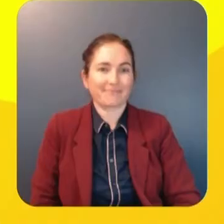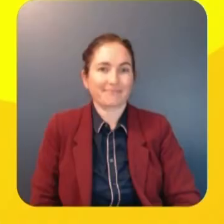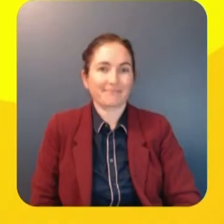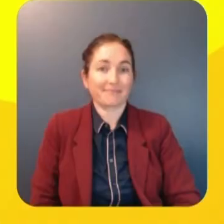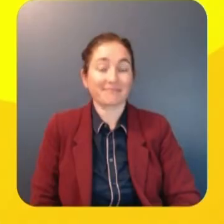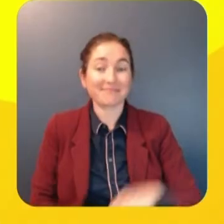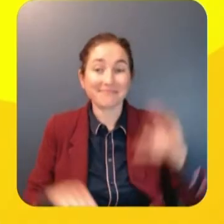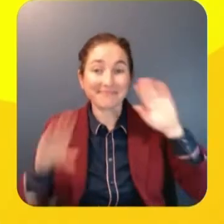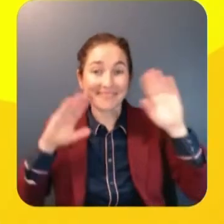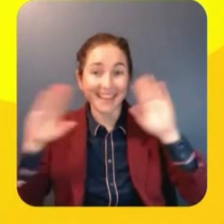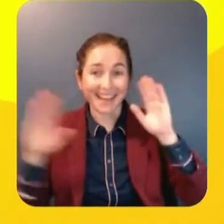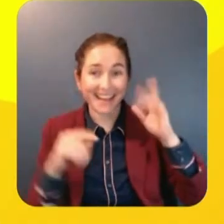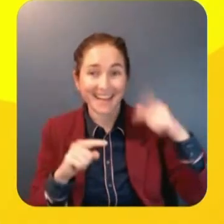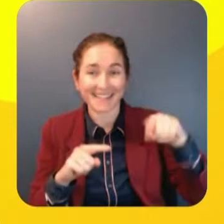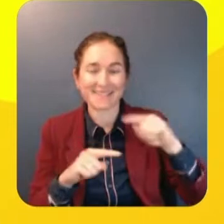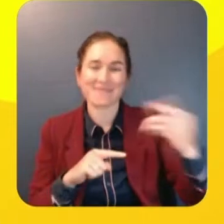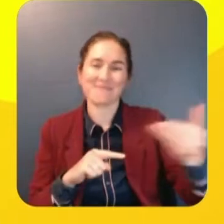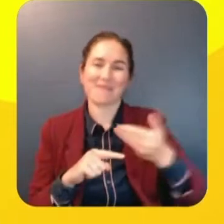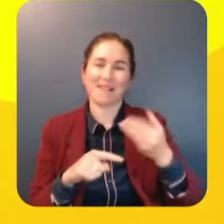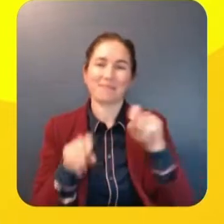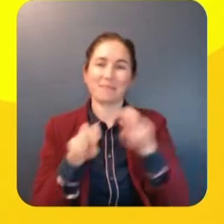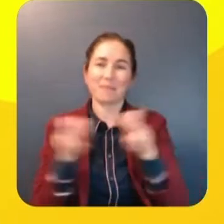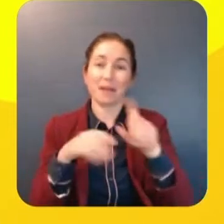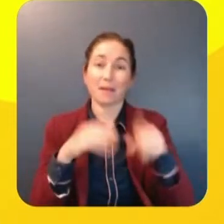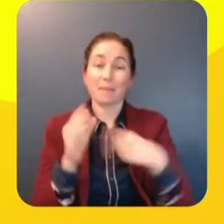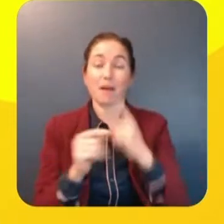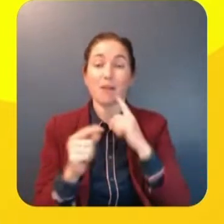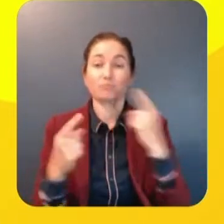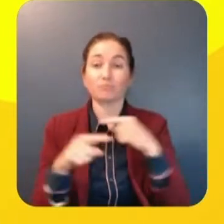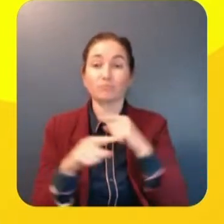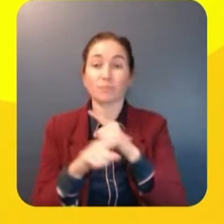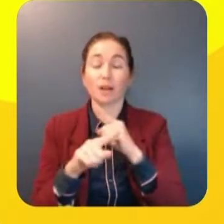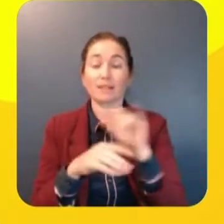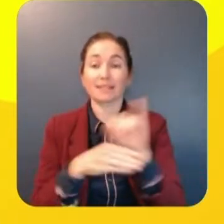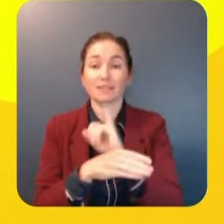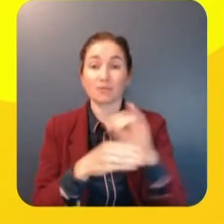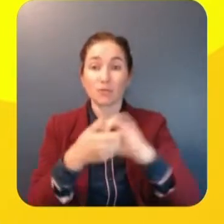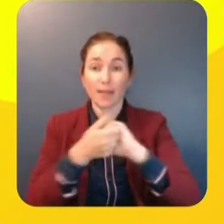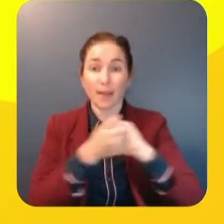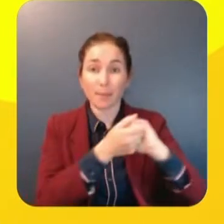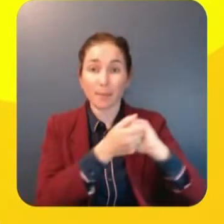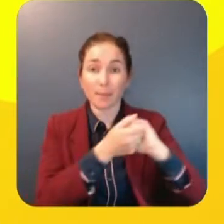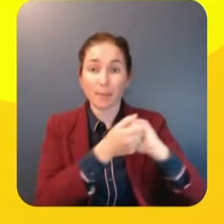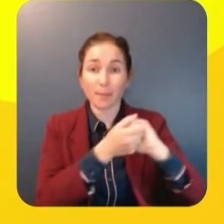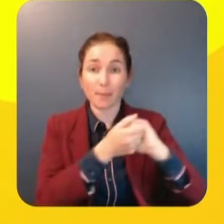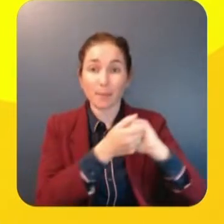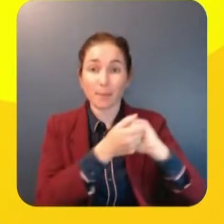Hi all, and welcome to our panel on cross-industry collaboration setting standards for the future of DEI.